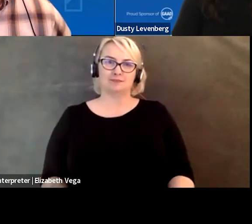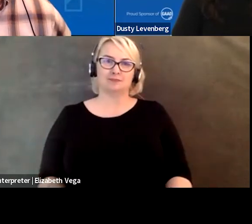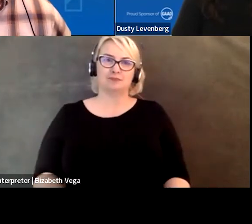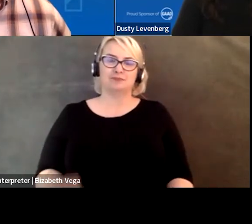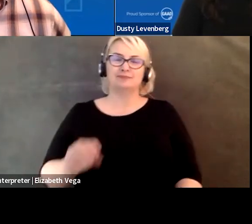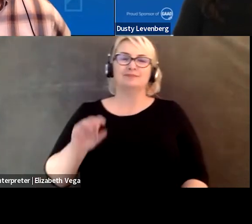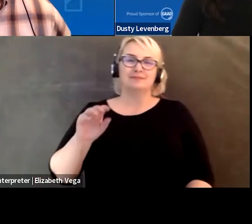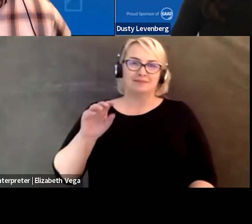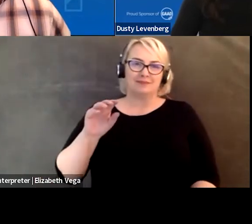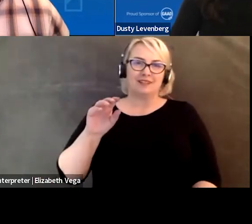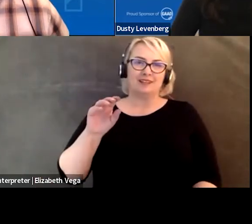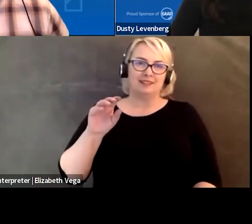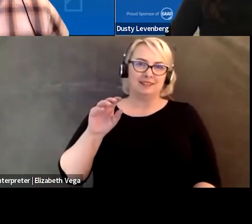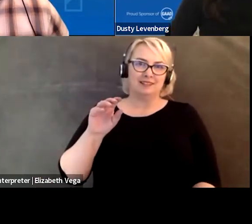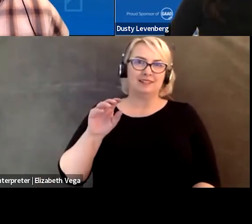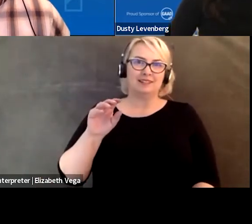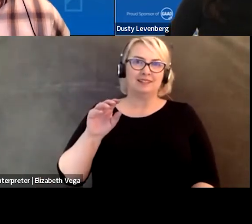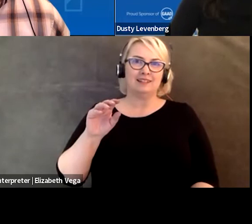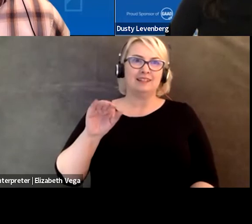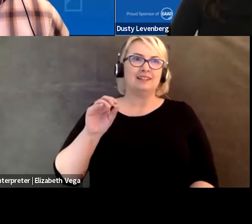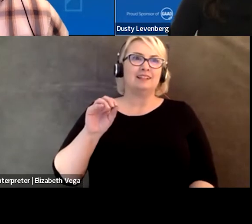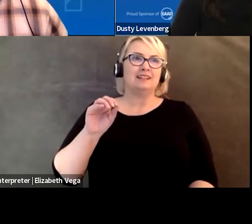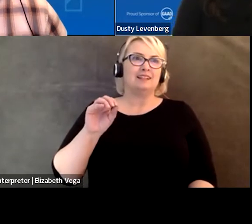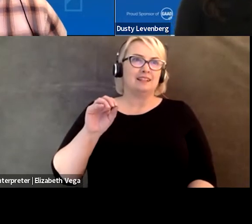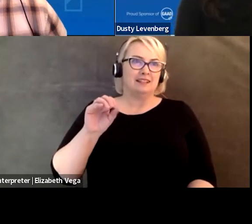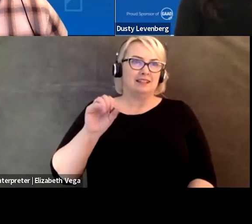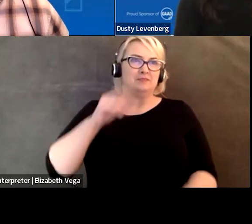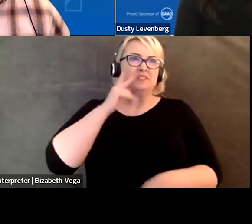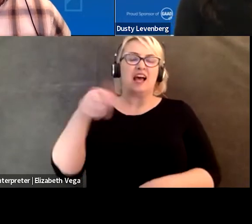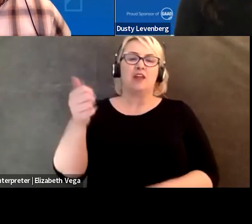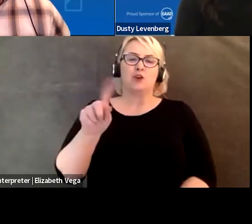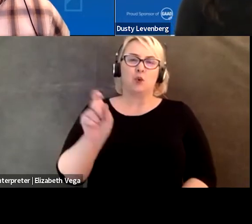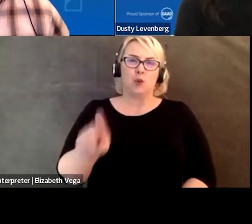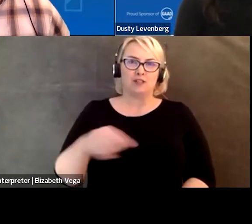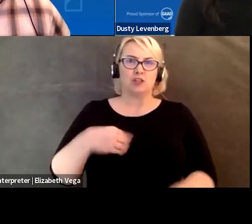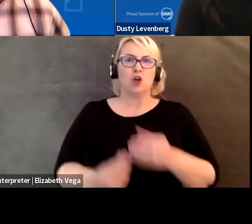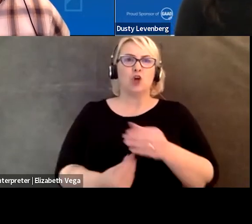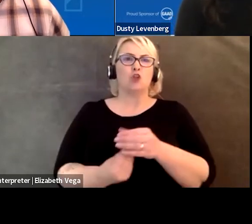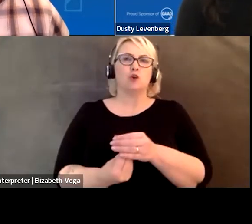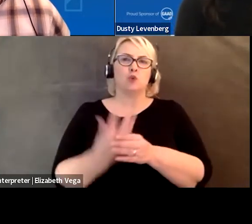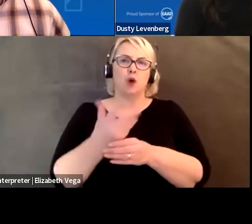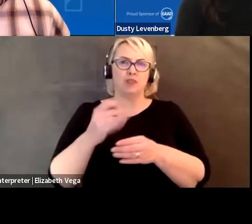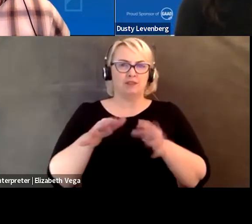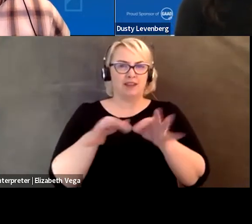The growth of usage of closed captioning in the workplace has been wonderful,